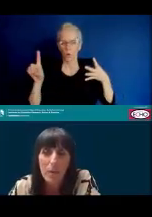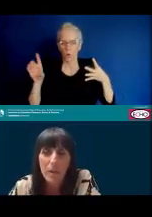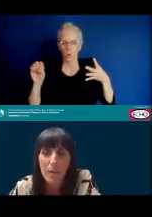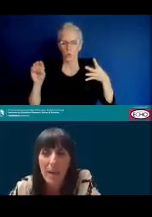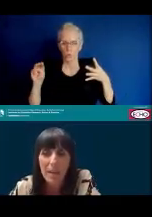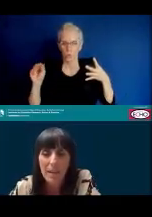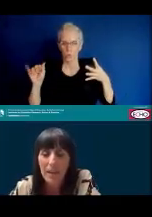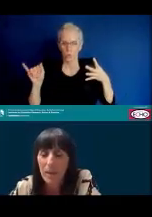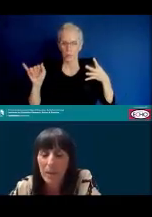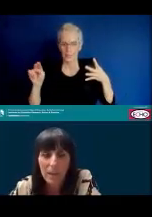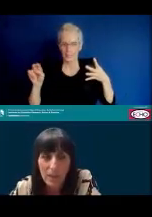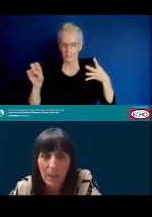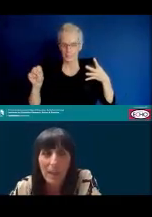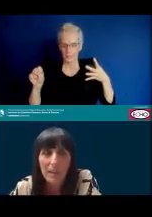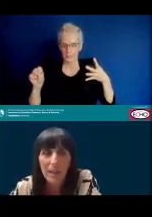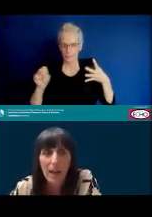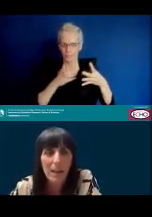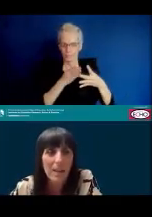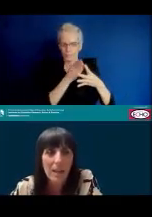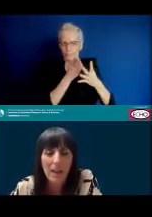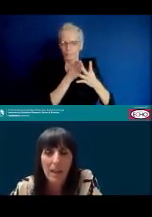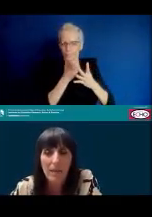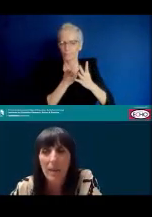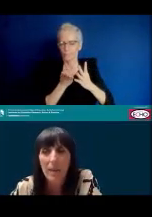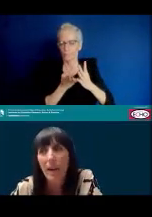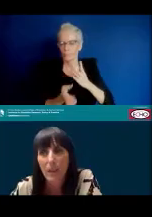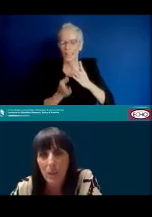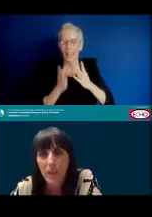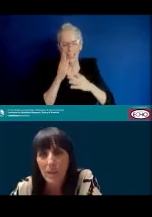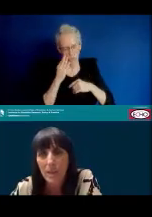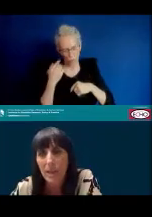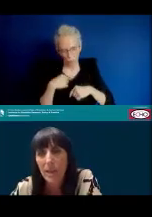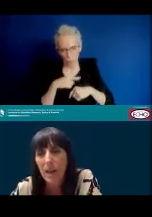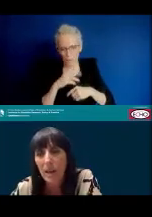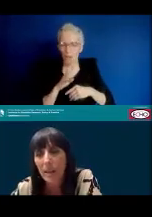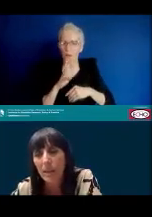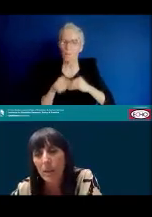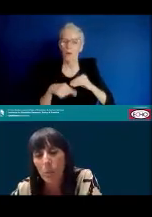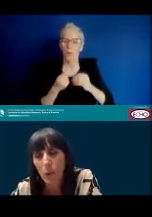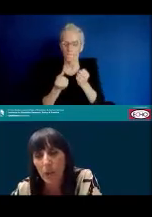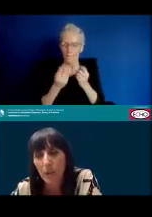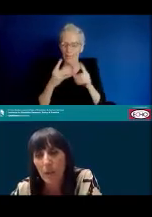domains. I know we look at a lot of other ones in our work that